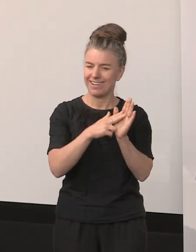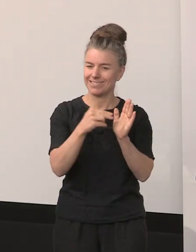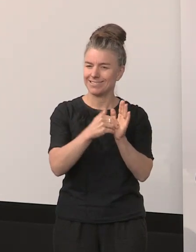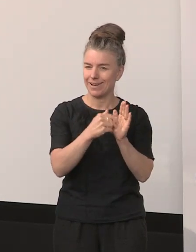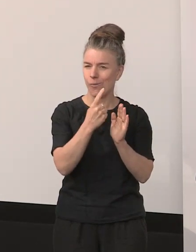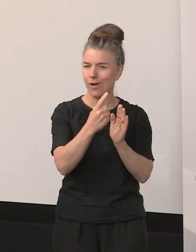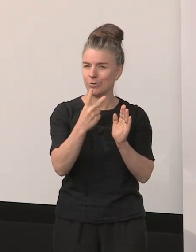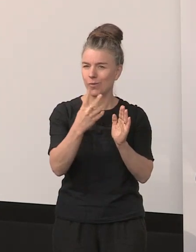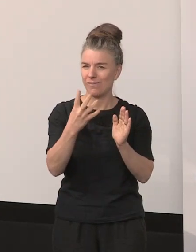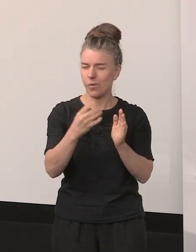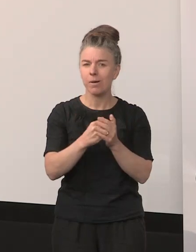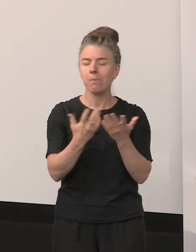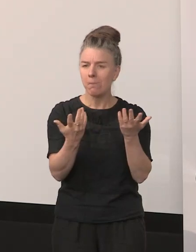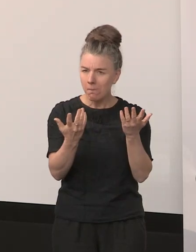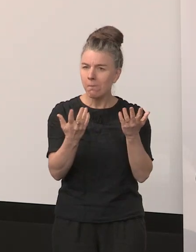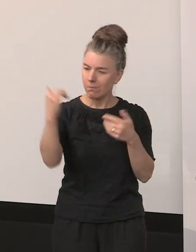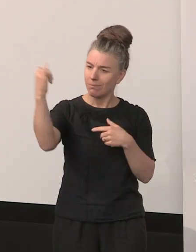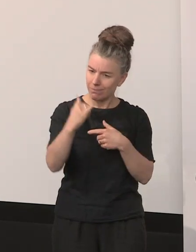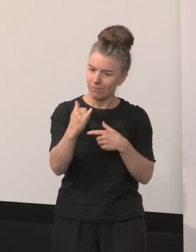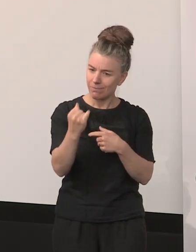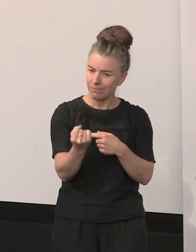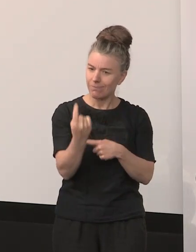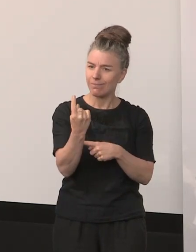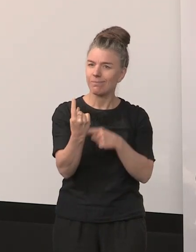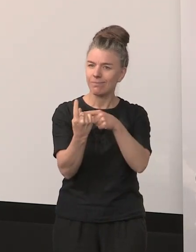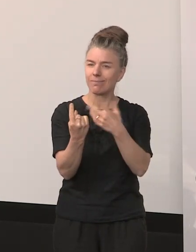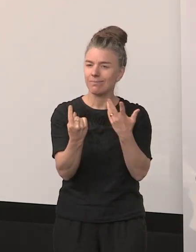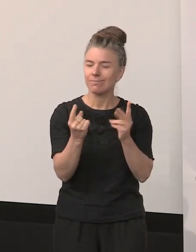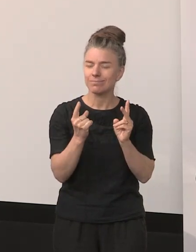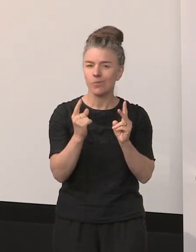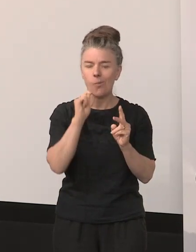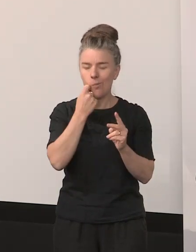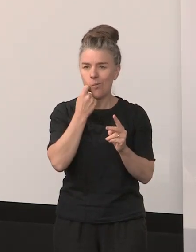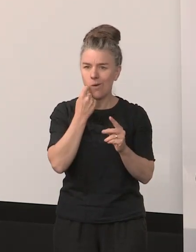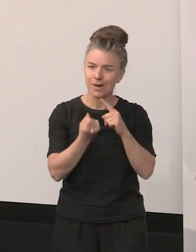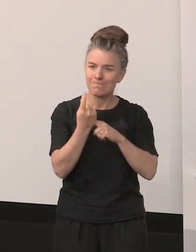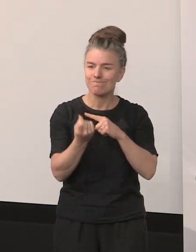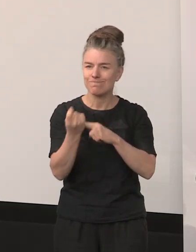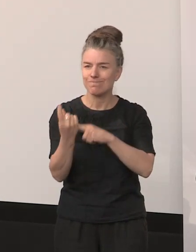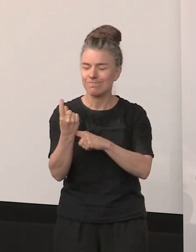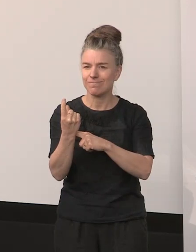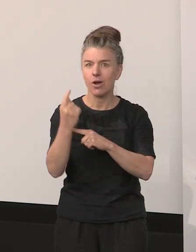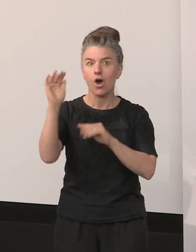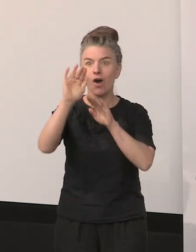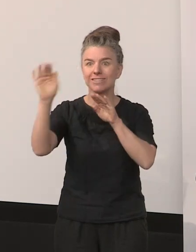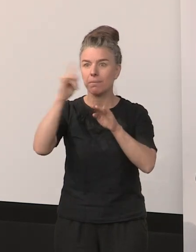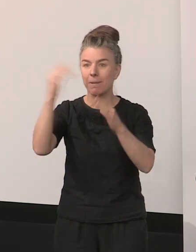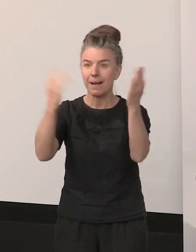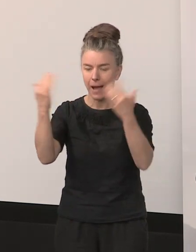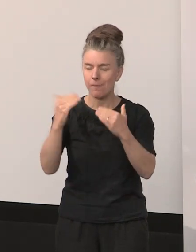Auckland on Flight NZ124 on 13 June. So, again, this is a